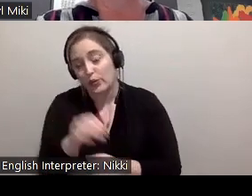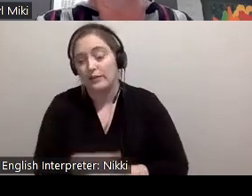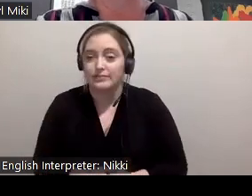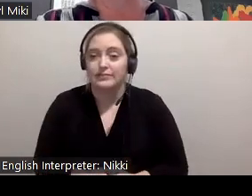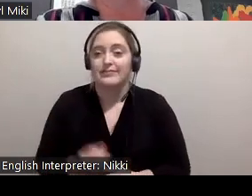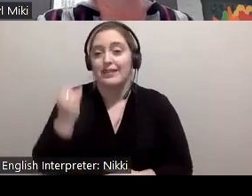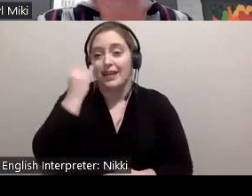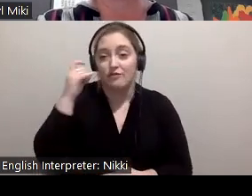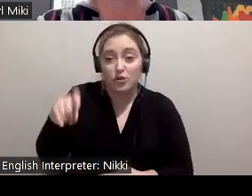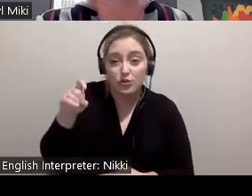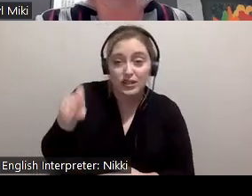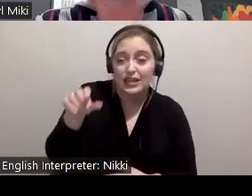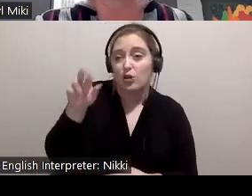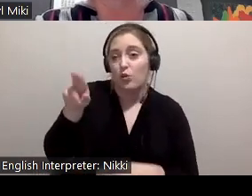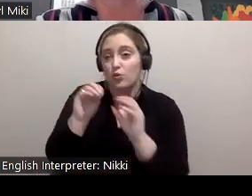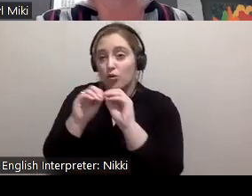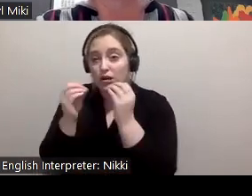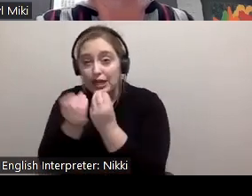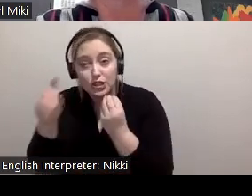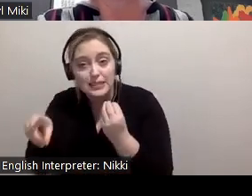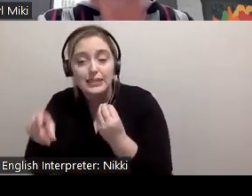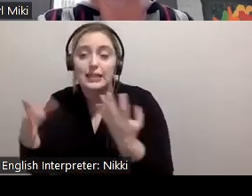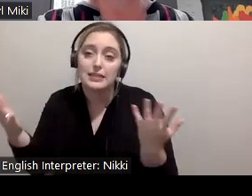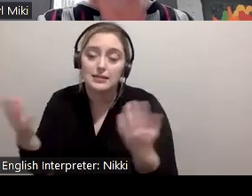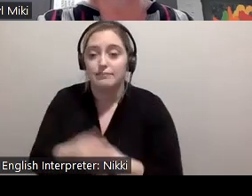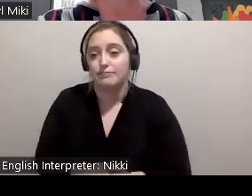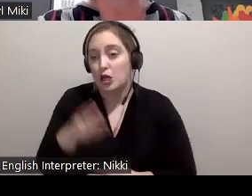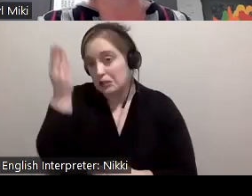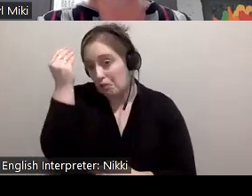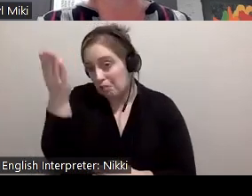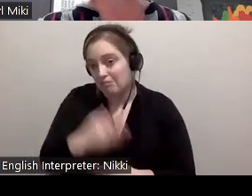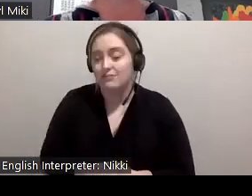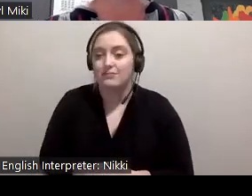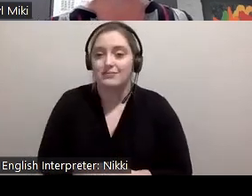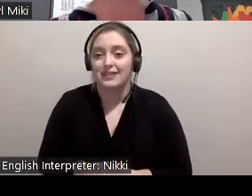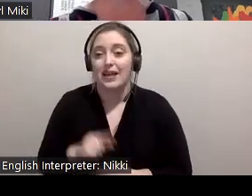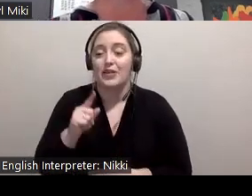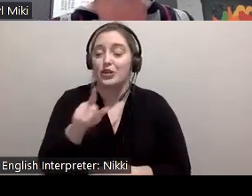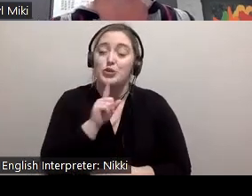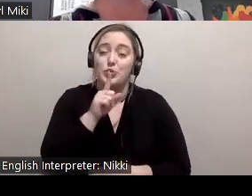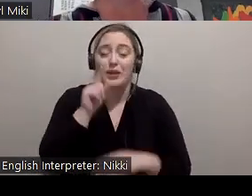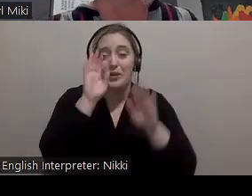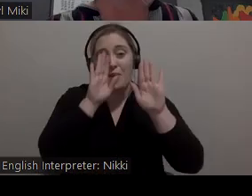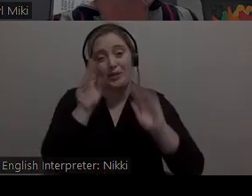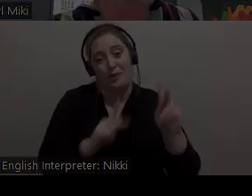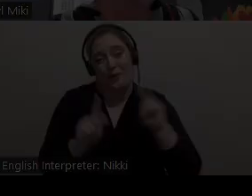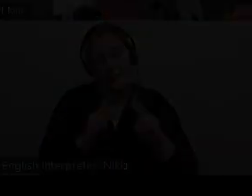or your organization required and and then they're just you know overall great people. Uh